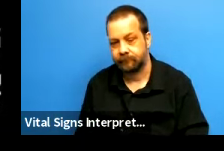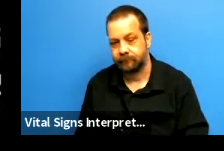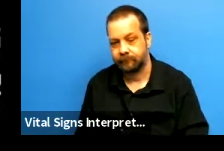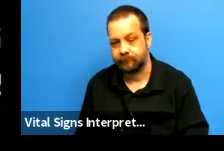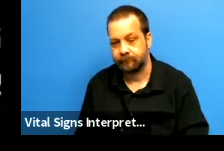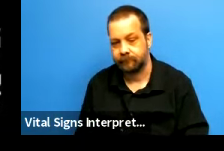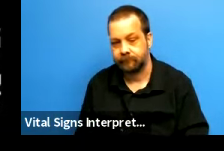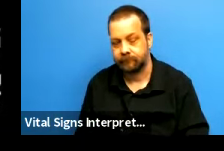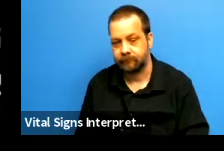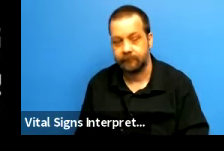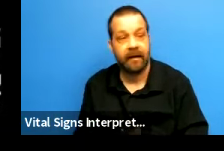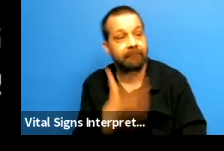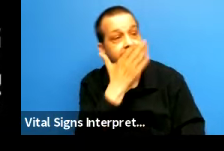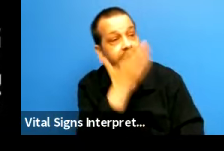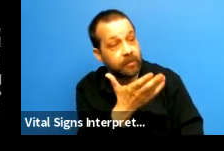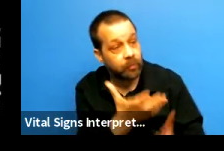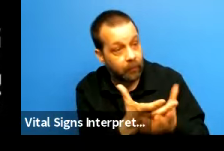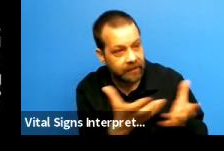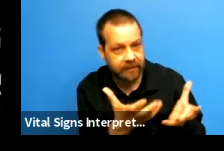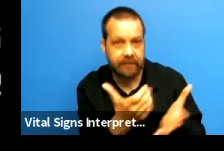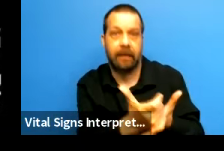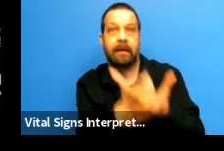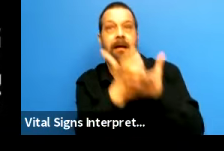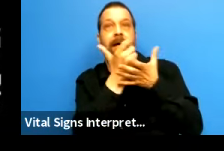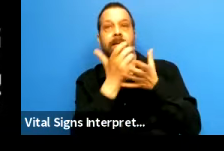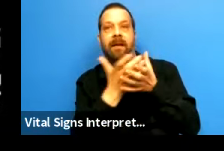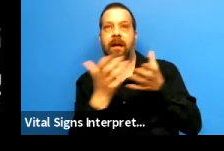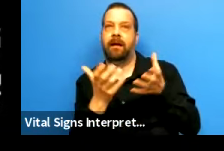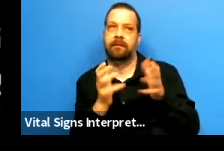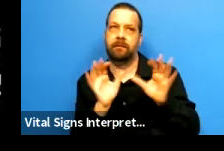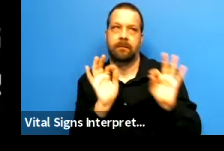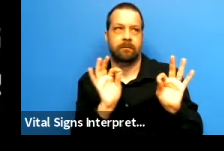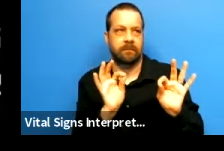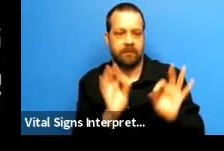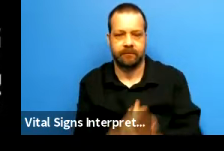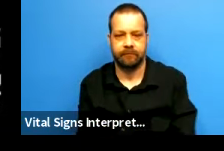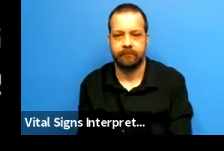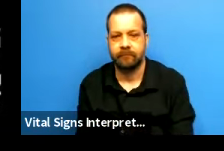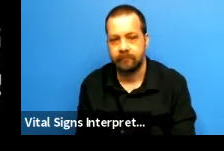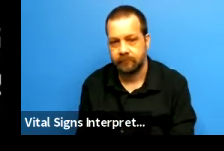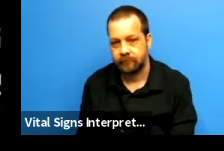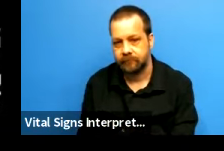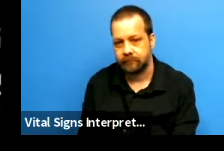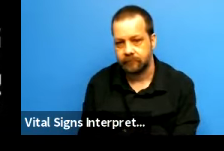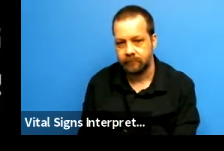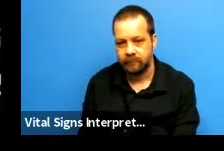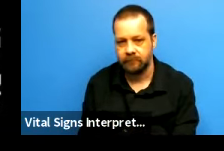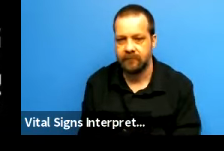I love all the specifics, all the details. When optimizing workflow for safety,